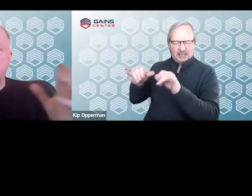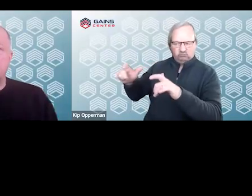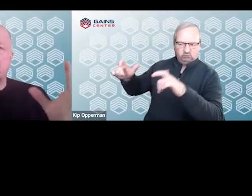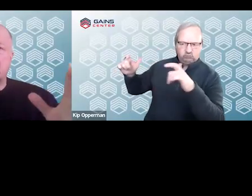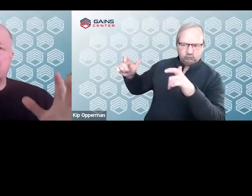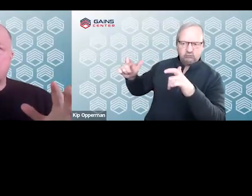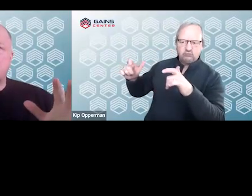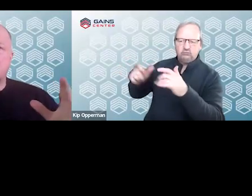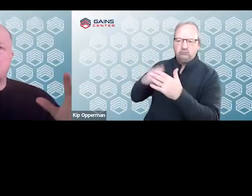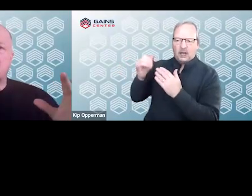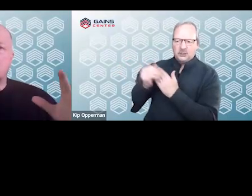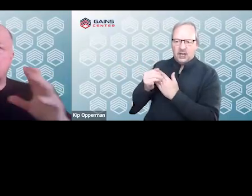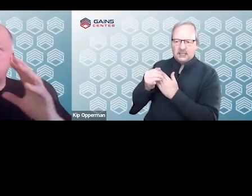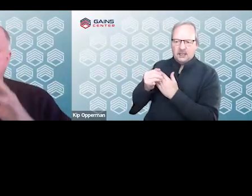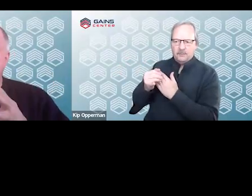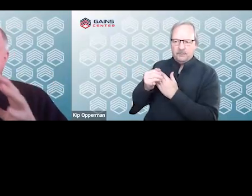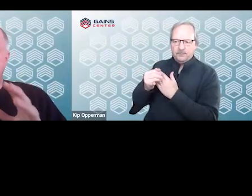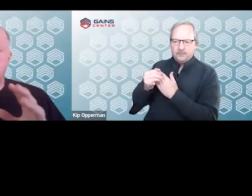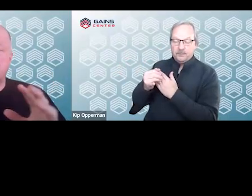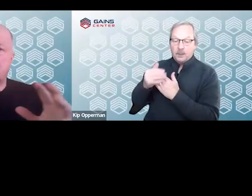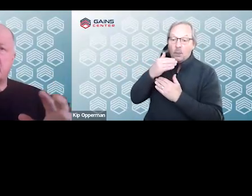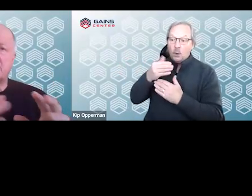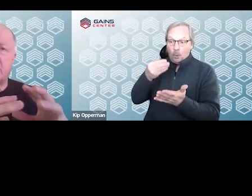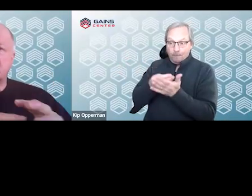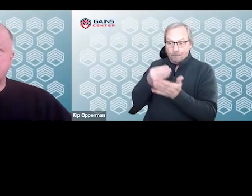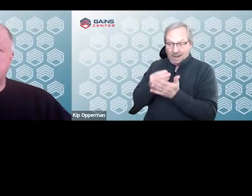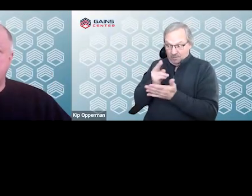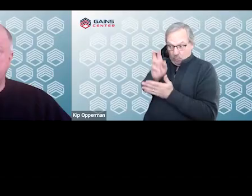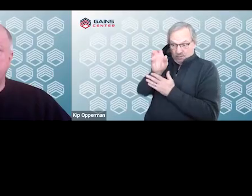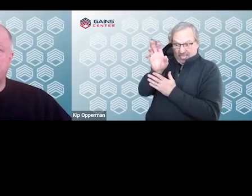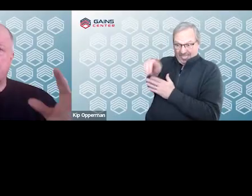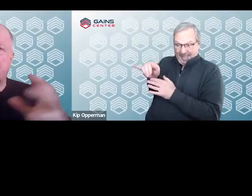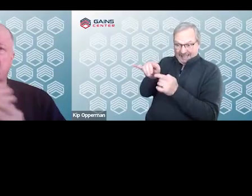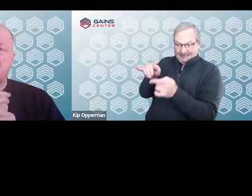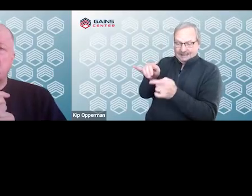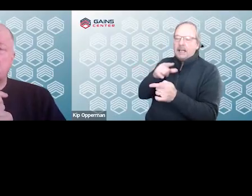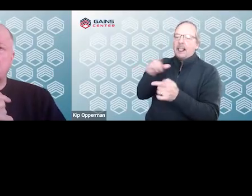And these are really good funds to use for this because there's a lot of flexibility.